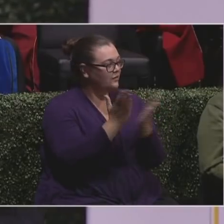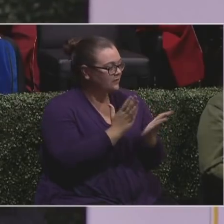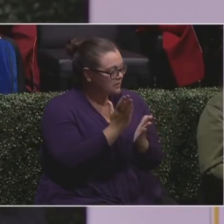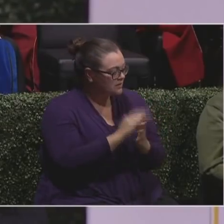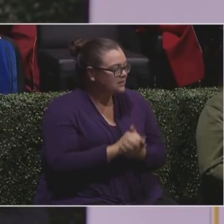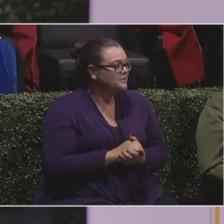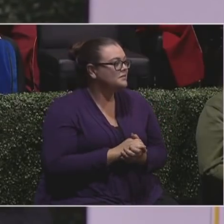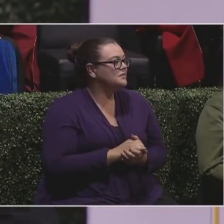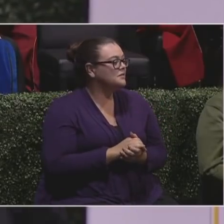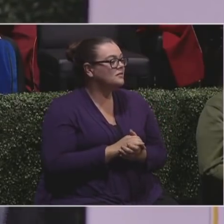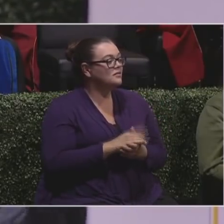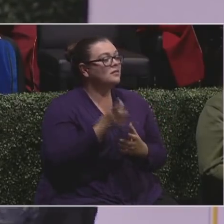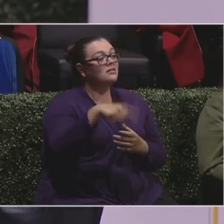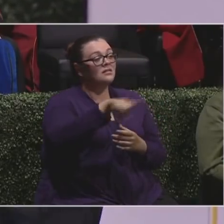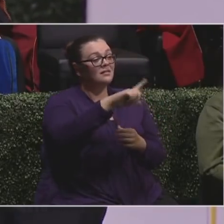CRITICISMS AND TO HELP SOLVE THOSE PROBLEMS.